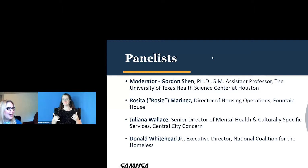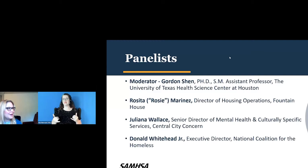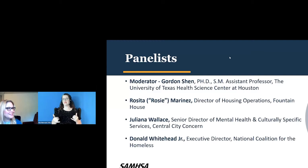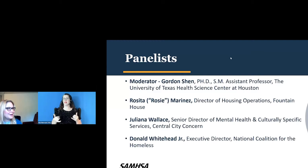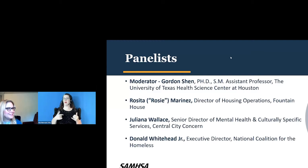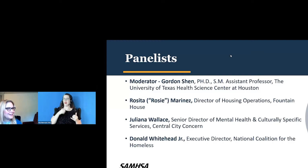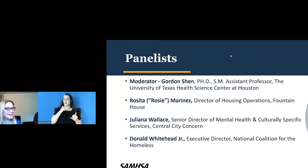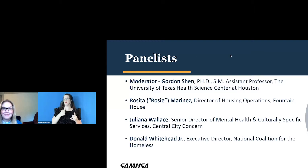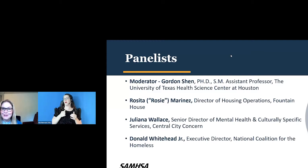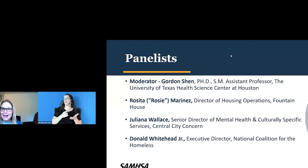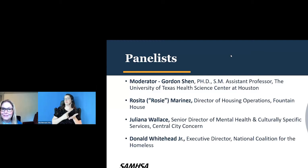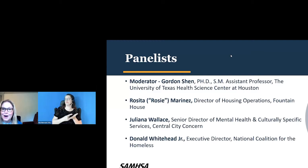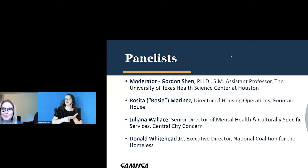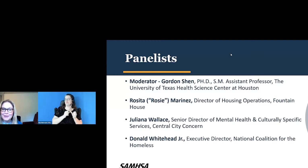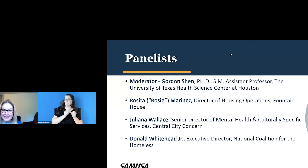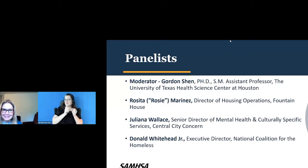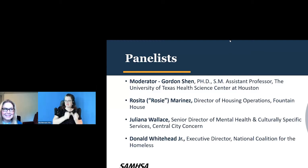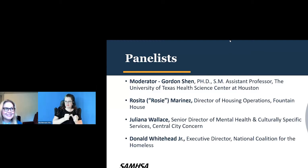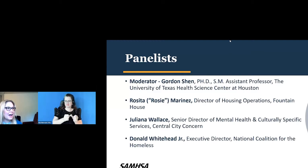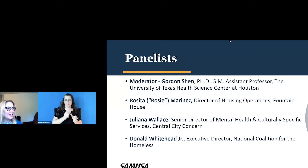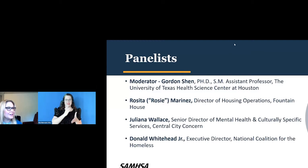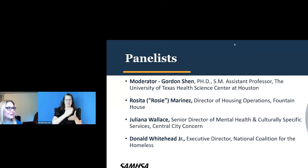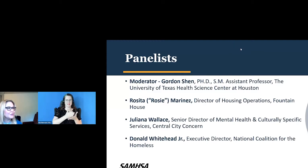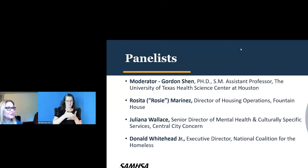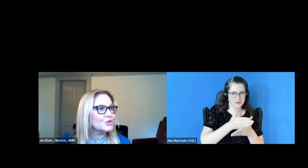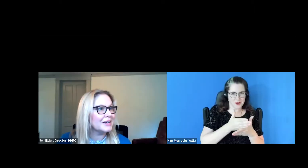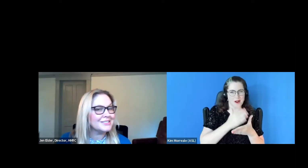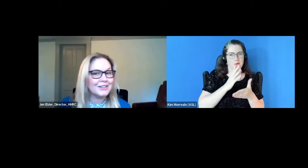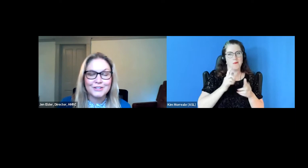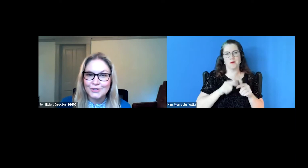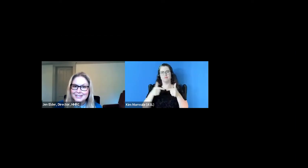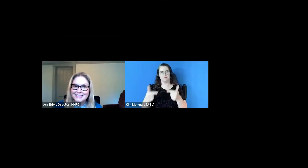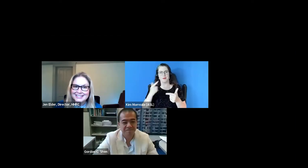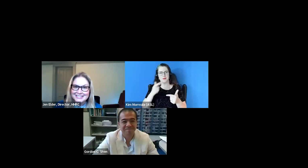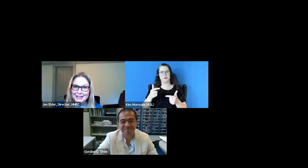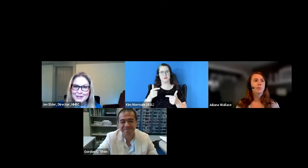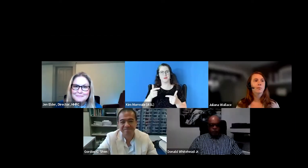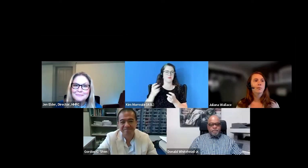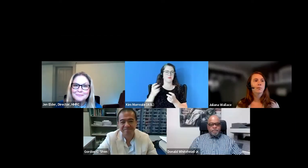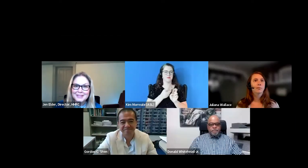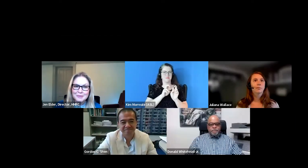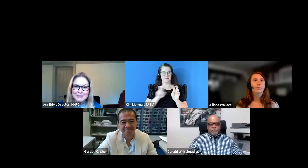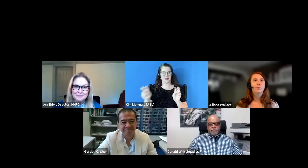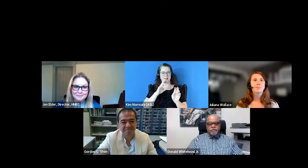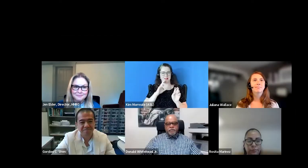I will stop sharing and we'll have our panelists join us on the screen to begin the discussion, thanks so much.